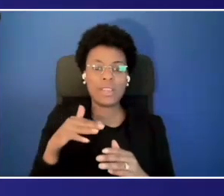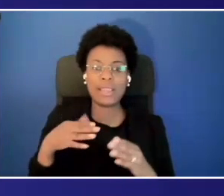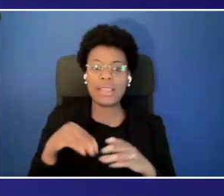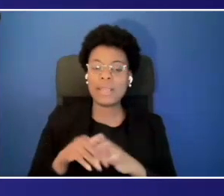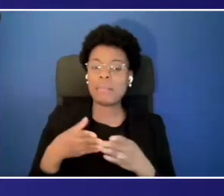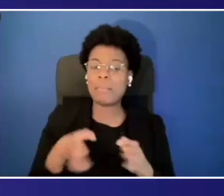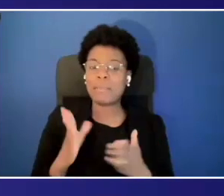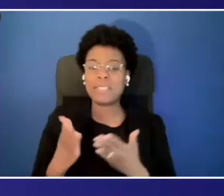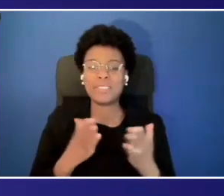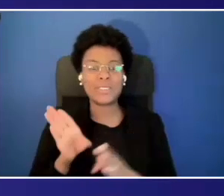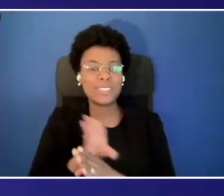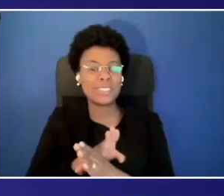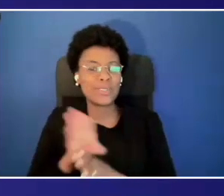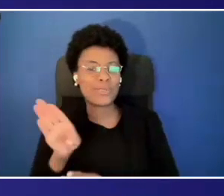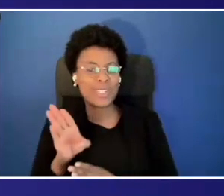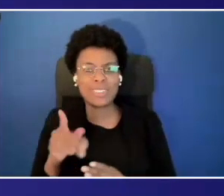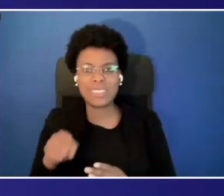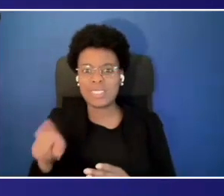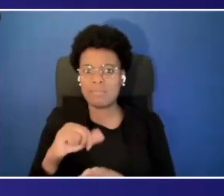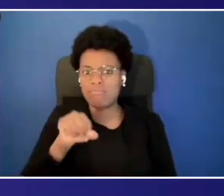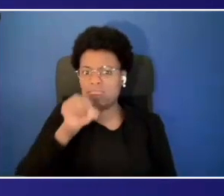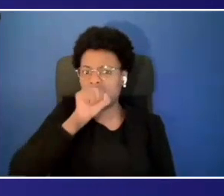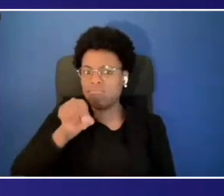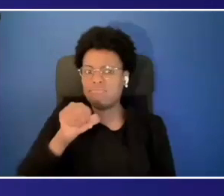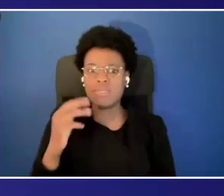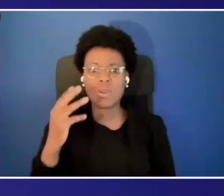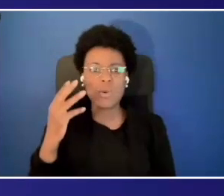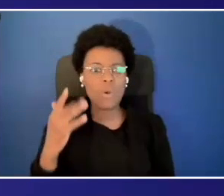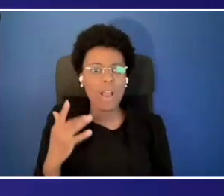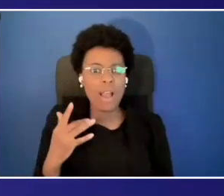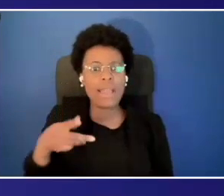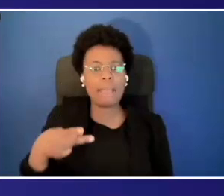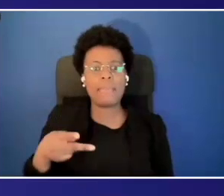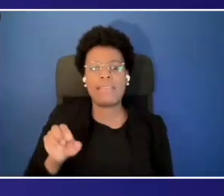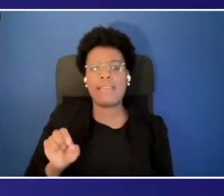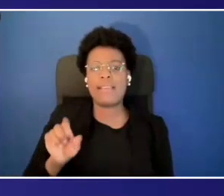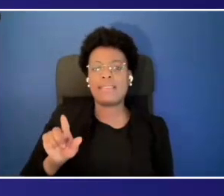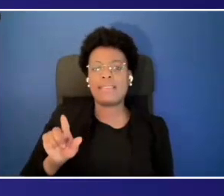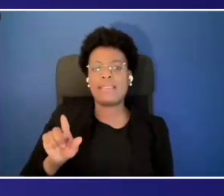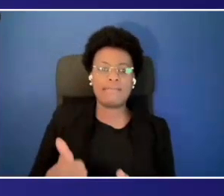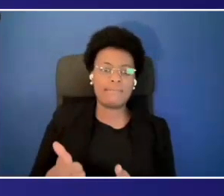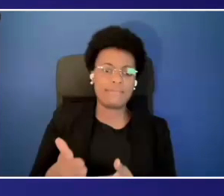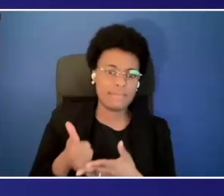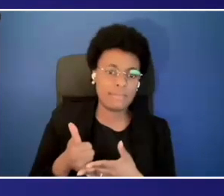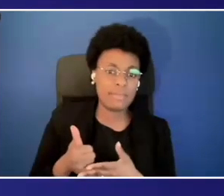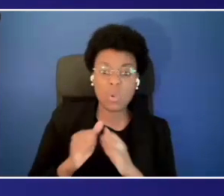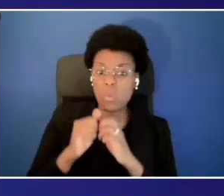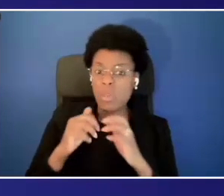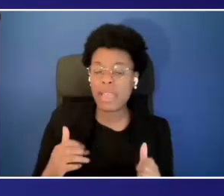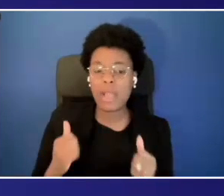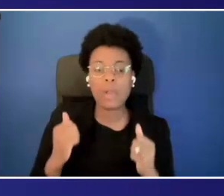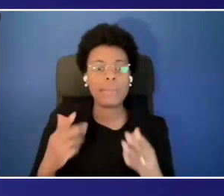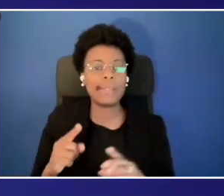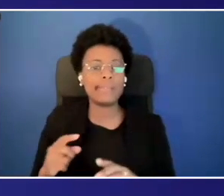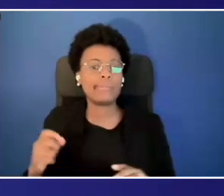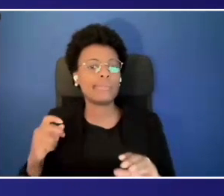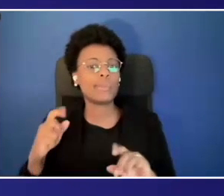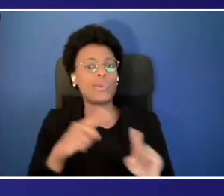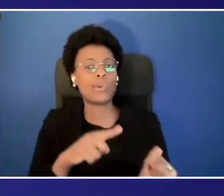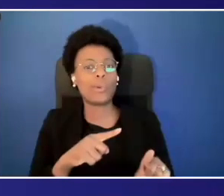Without it, many would have been forced to leave the public service for the private sector, leaving critical health meet needs unmet.